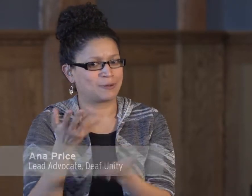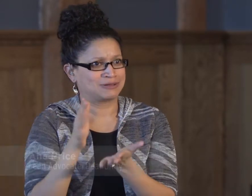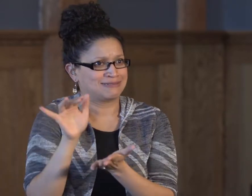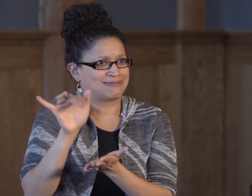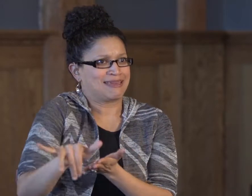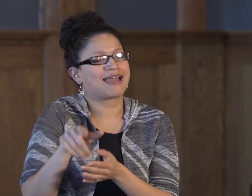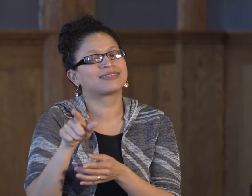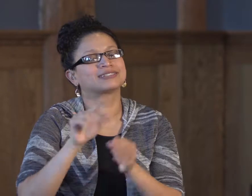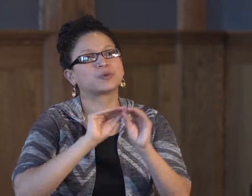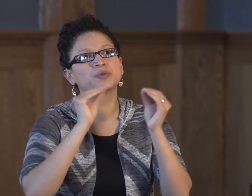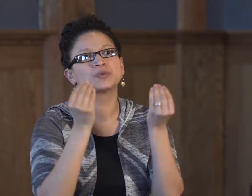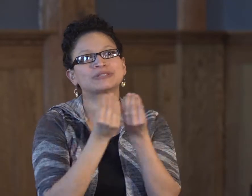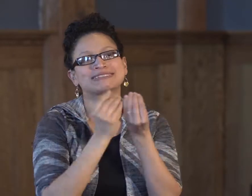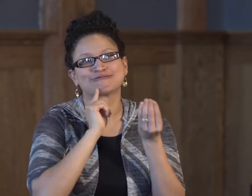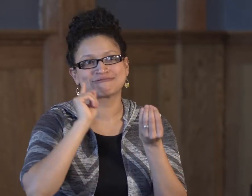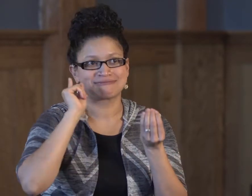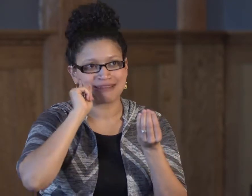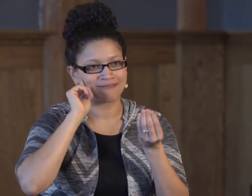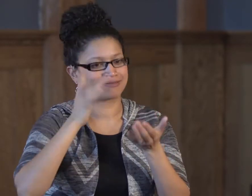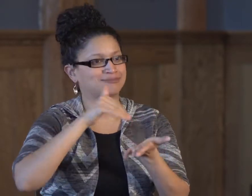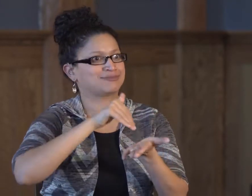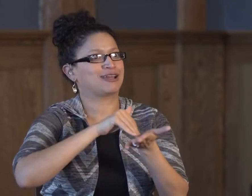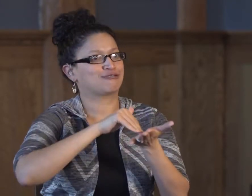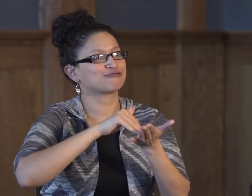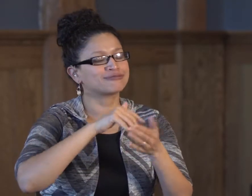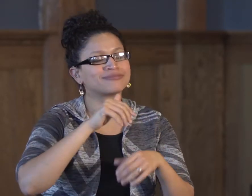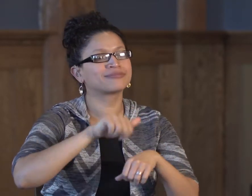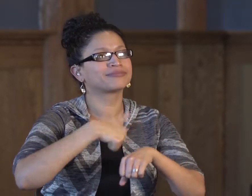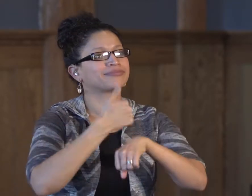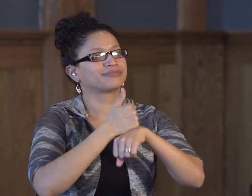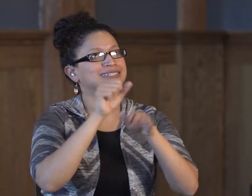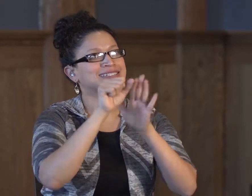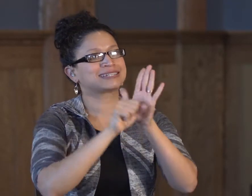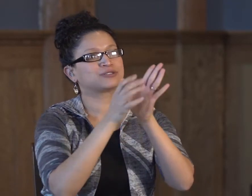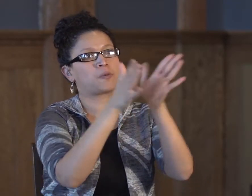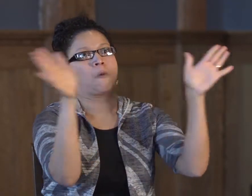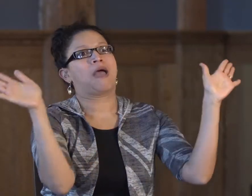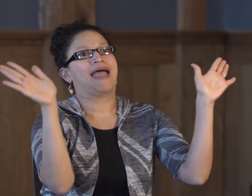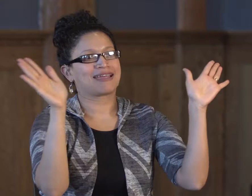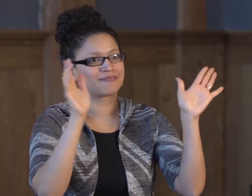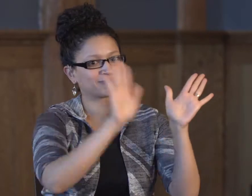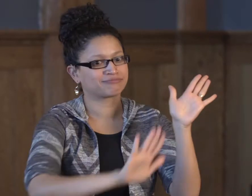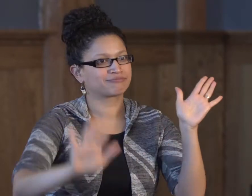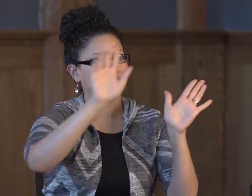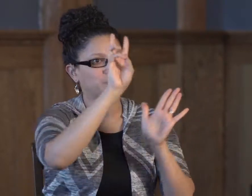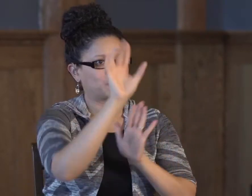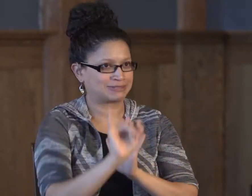with Deaf Unity. Deaf Unity is an organization for the Deaf based in Wisconsin. We are a